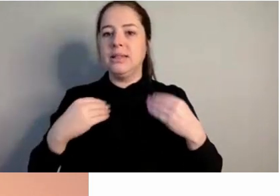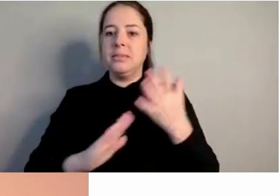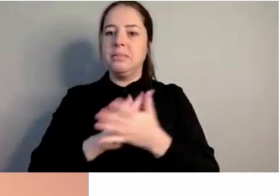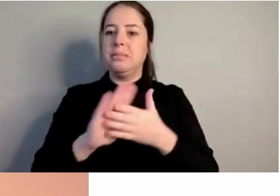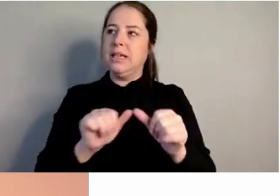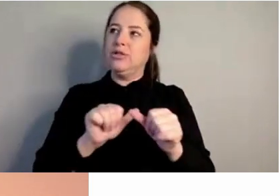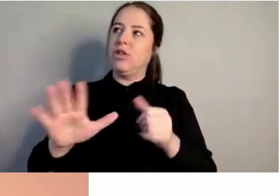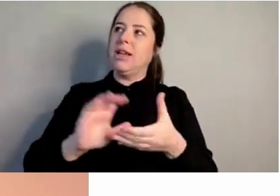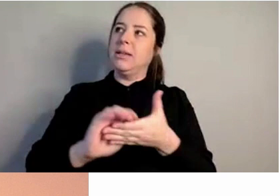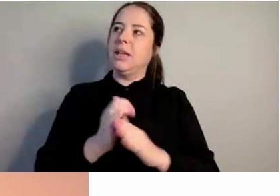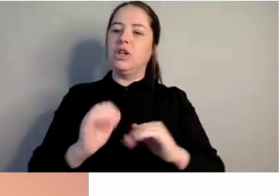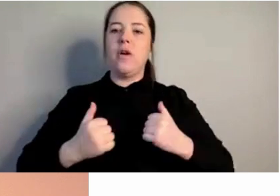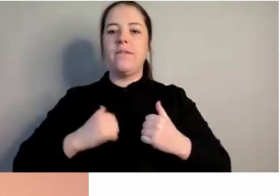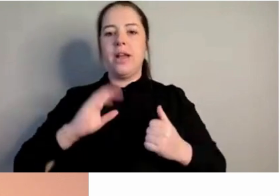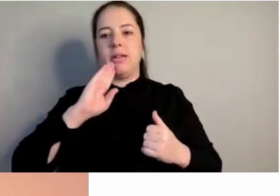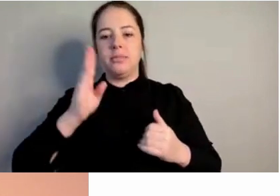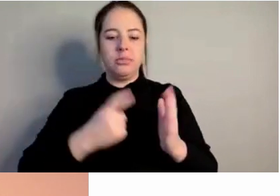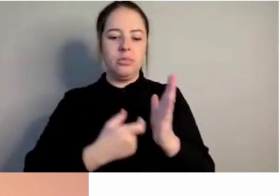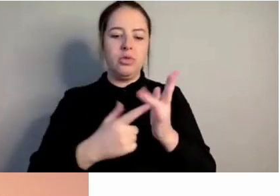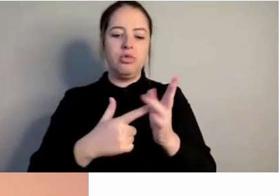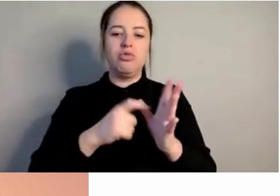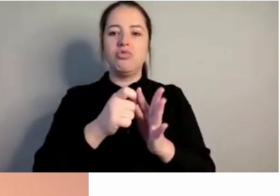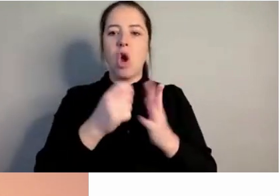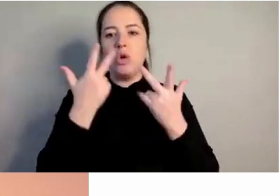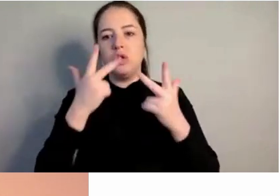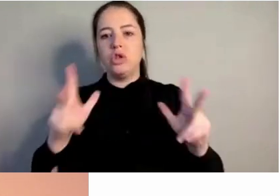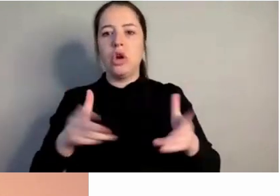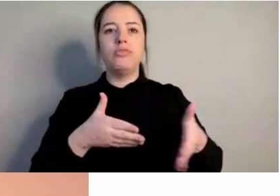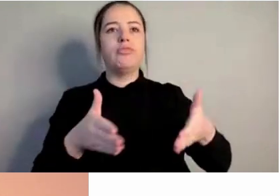is really to talk to people, talk to public servants all over the country,